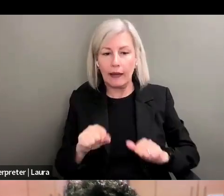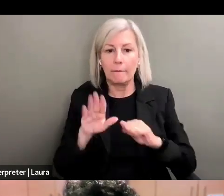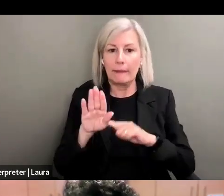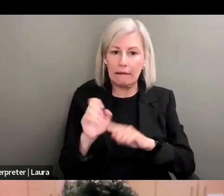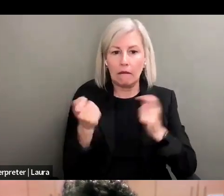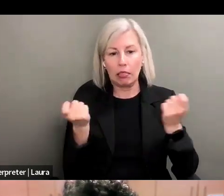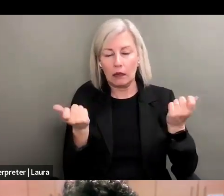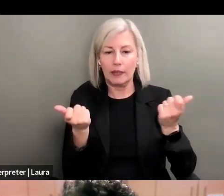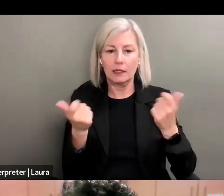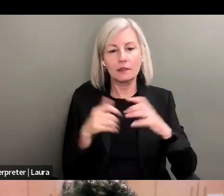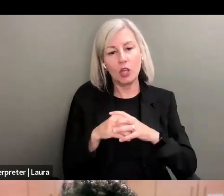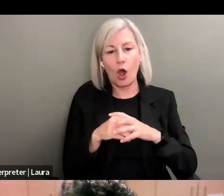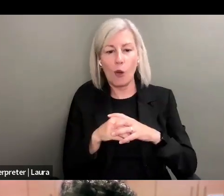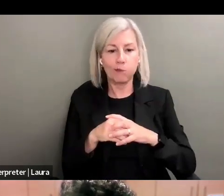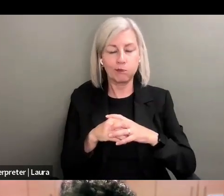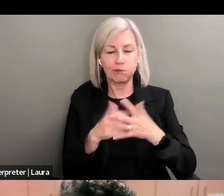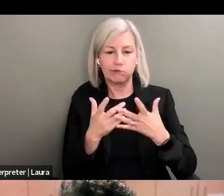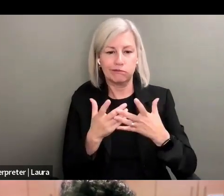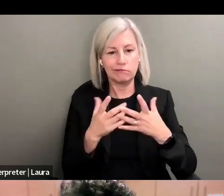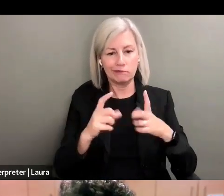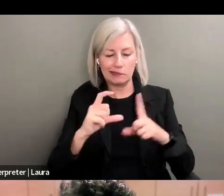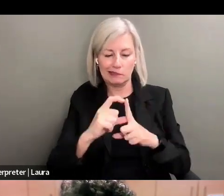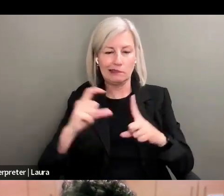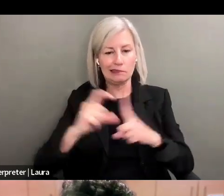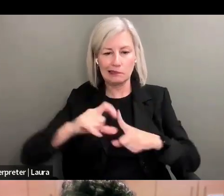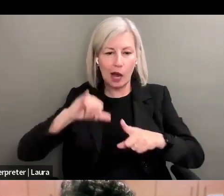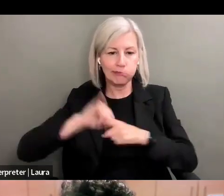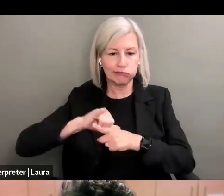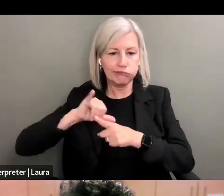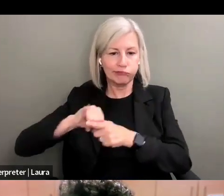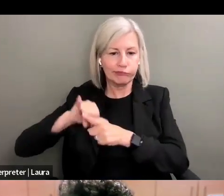know verbose in our wording sometimes and sometimes I think